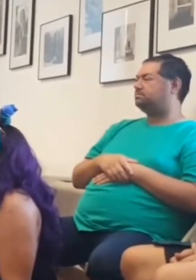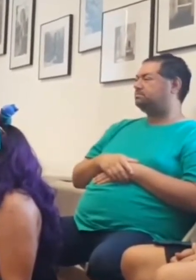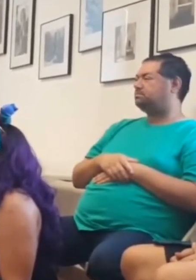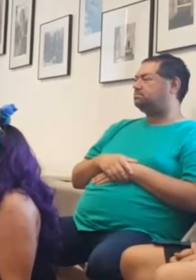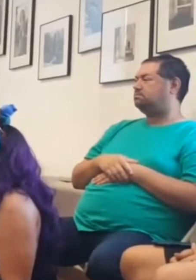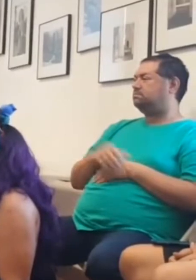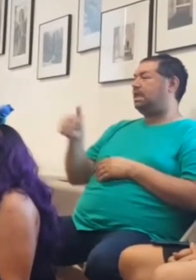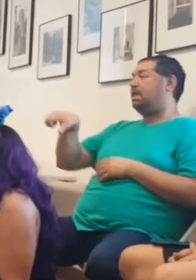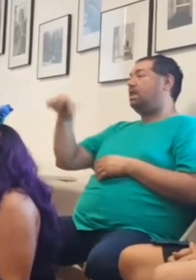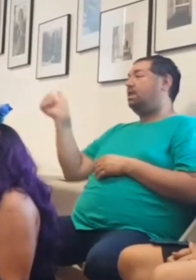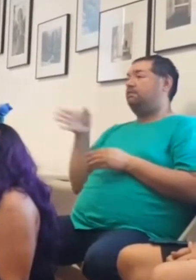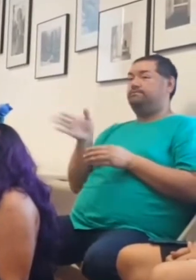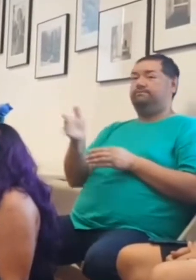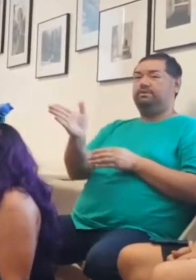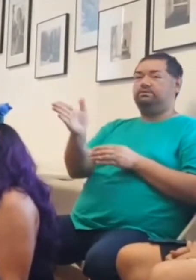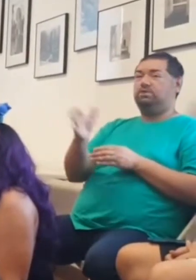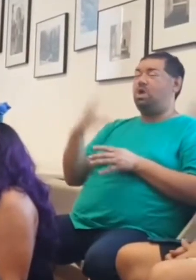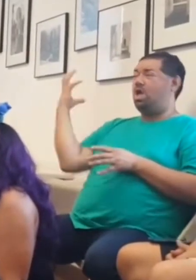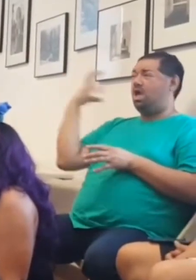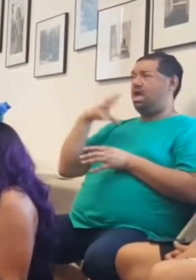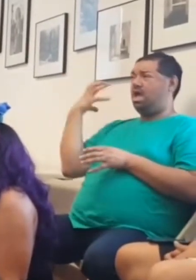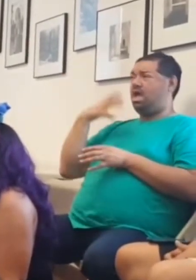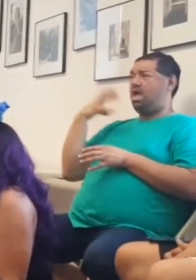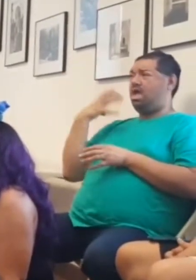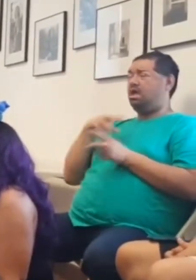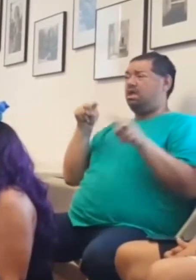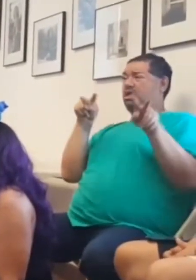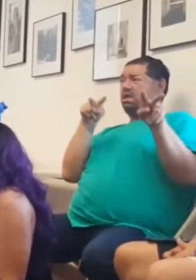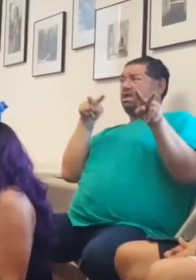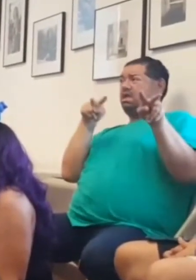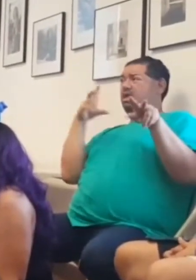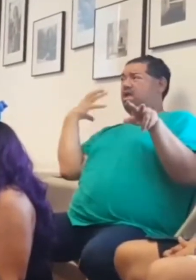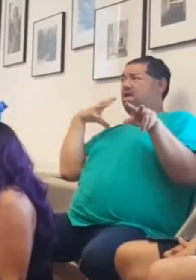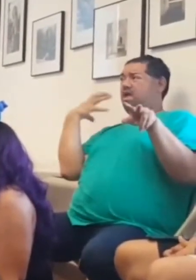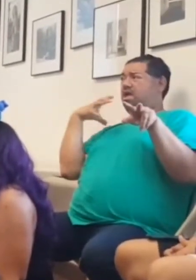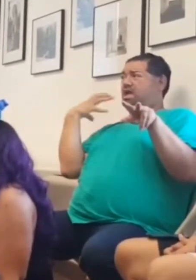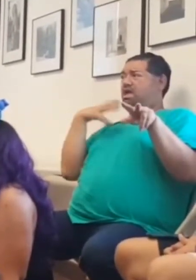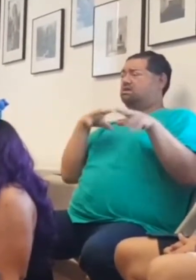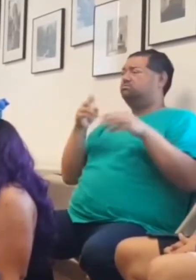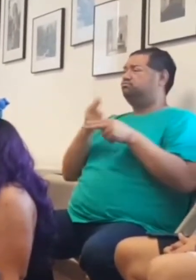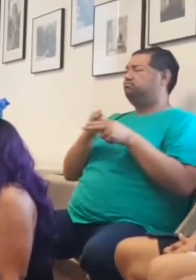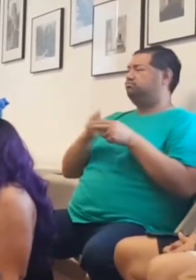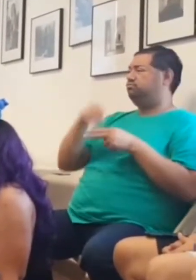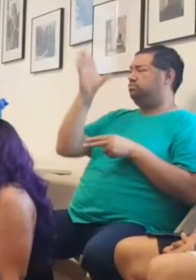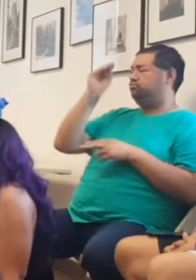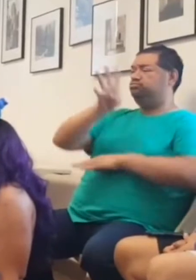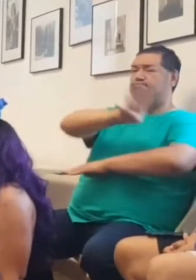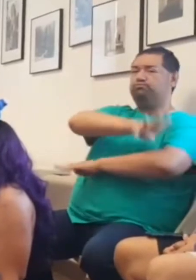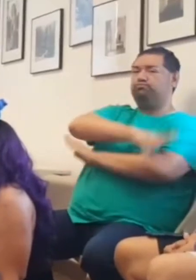The other fish were amazed at his beauty. They called him Rainbow Fish.